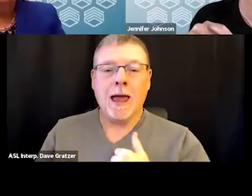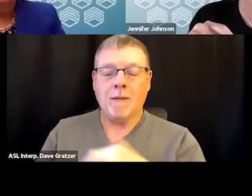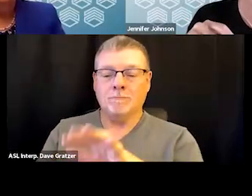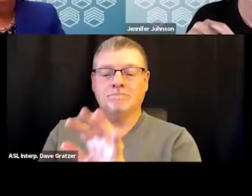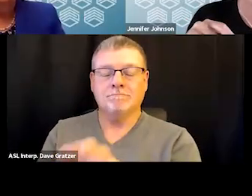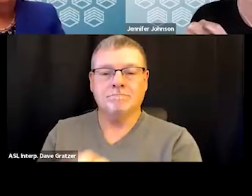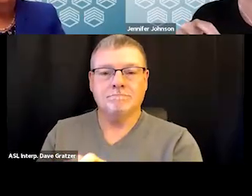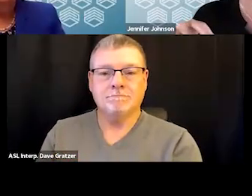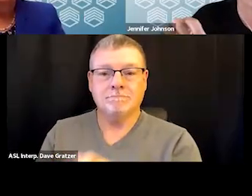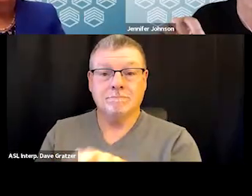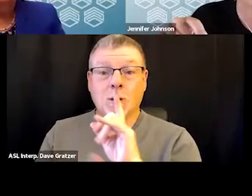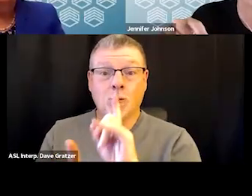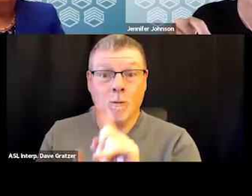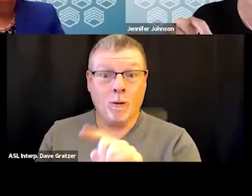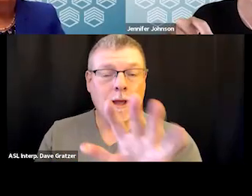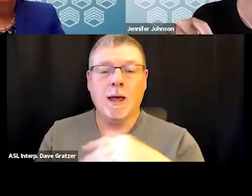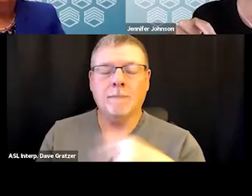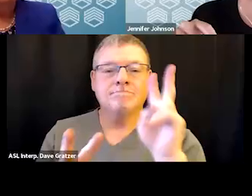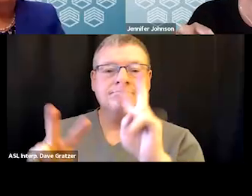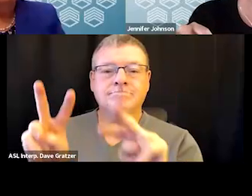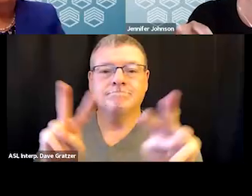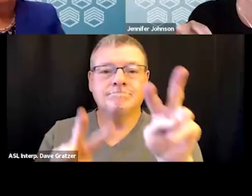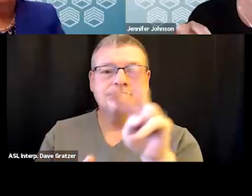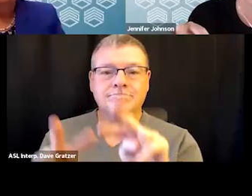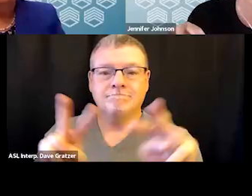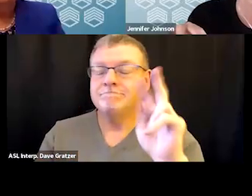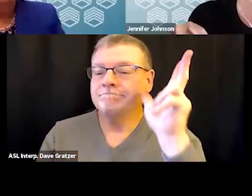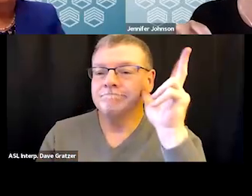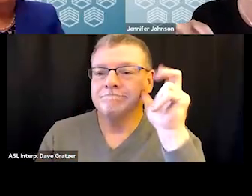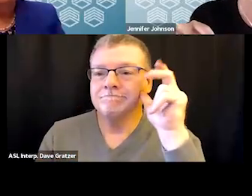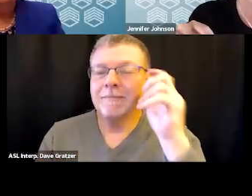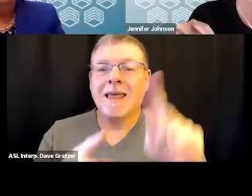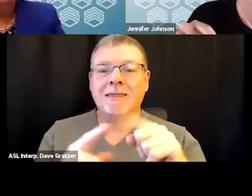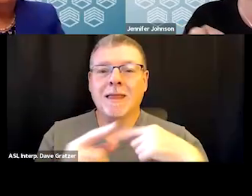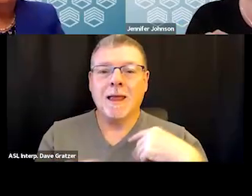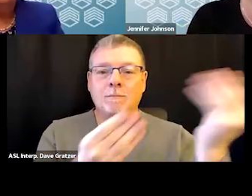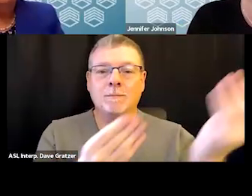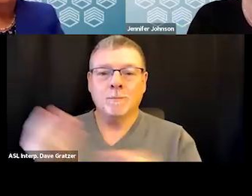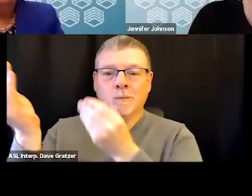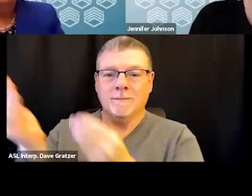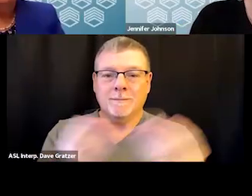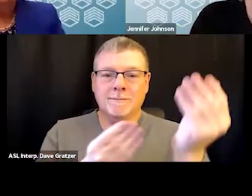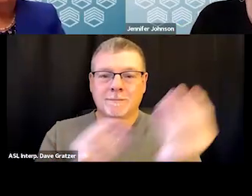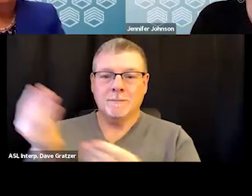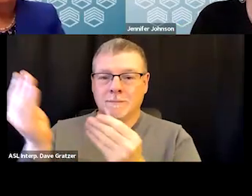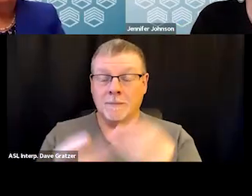I'm observing, I'm taking everything down, and then I'm the conduit to a professional who can help me understand it.